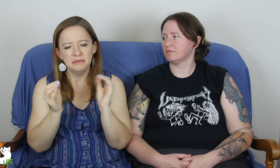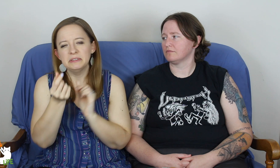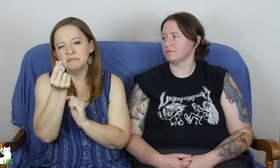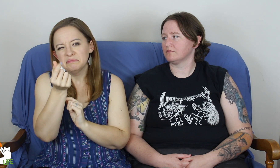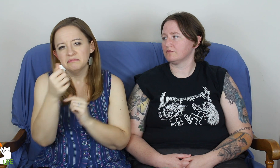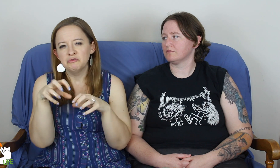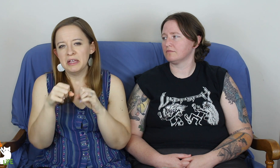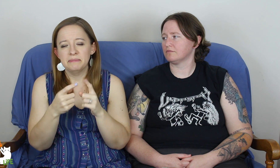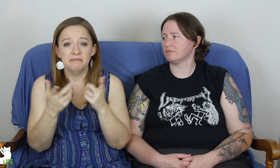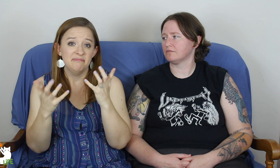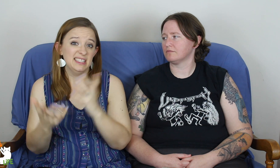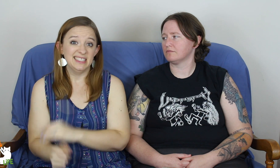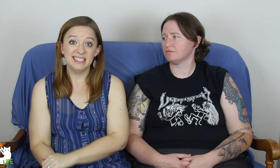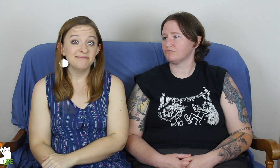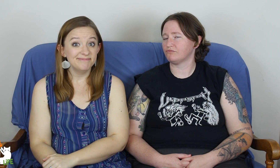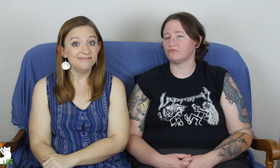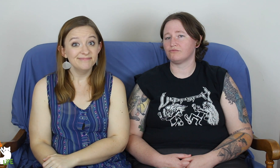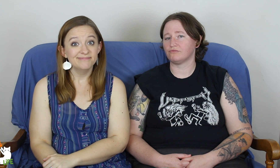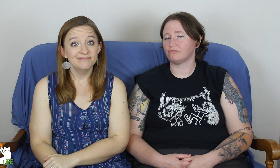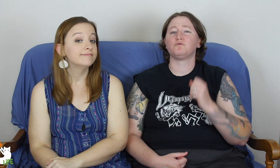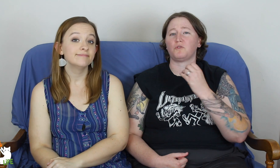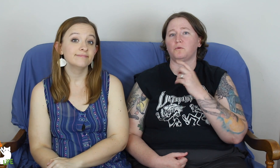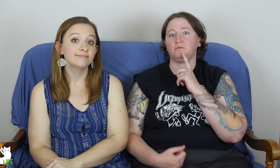You might get a little bit of cramping, but that was about it!